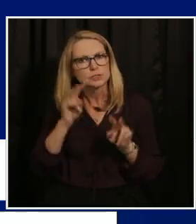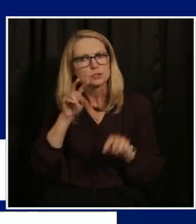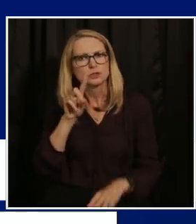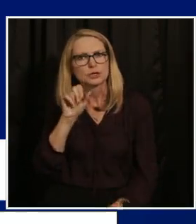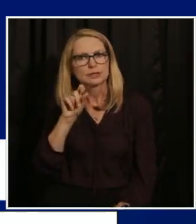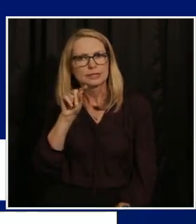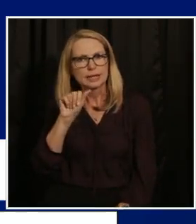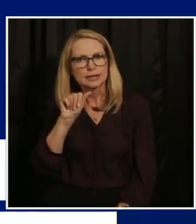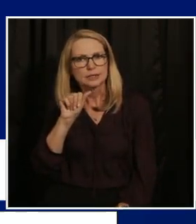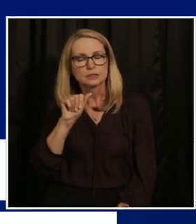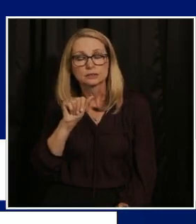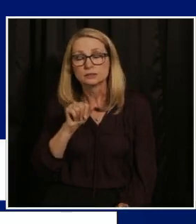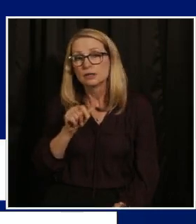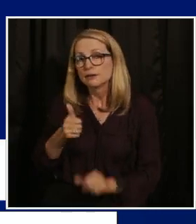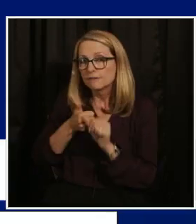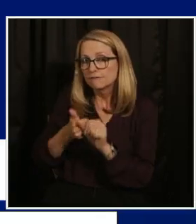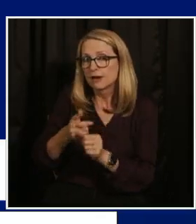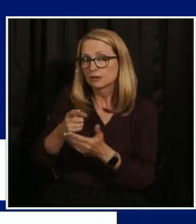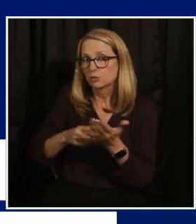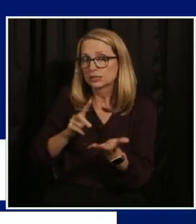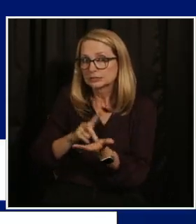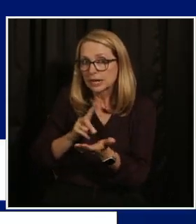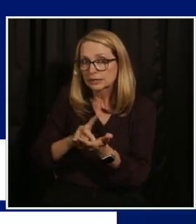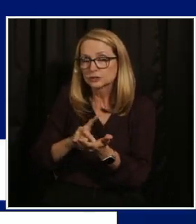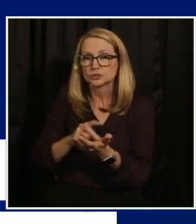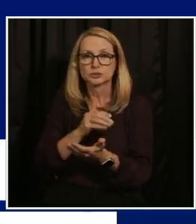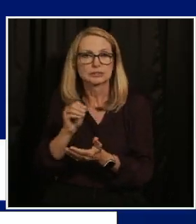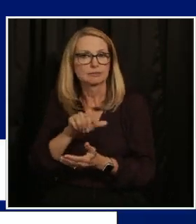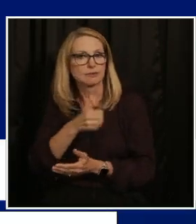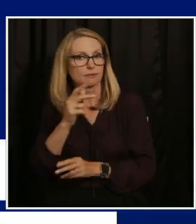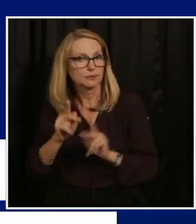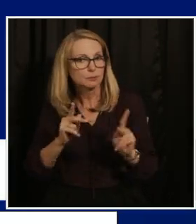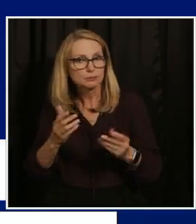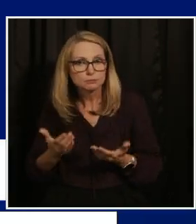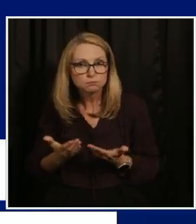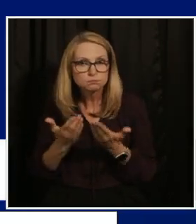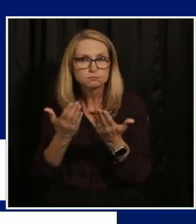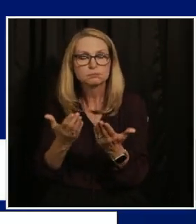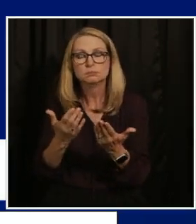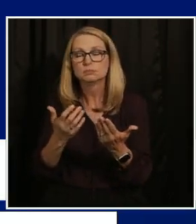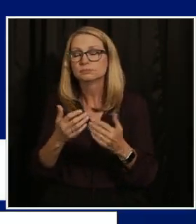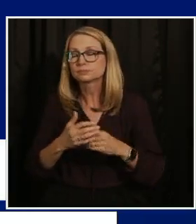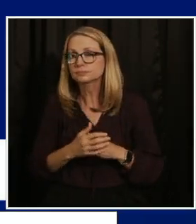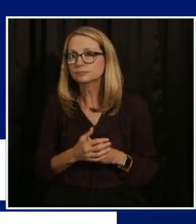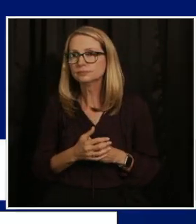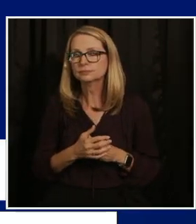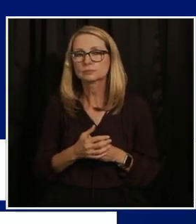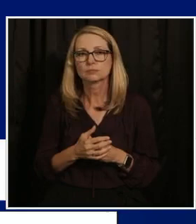uh what elected officials of both parties are saying uh what um hospitals are saying